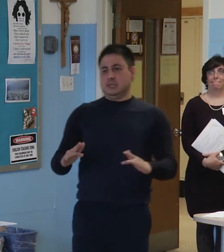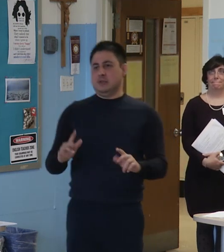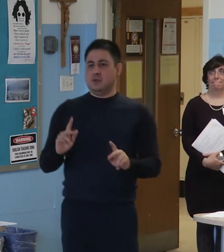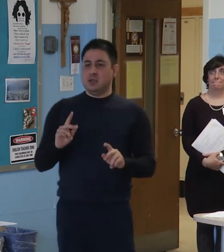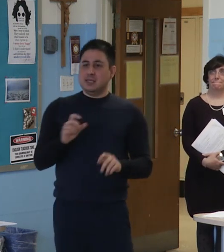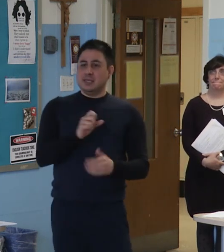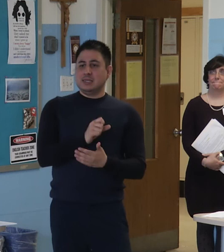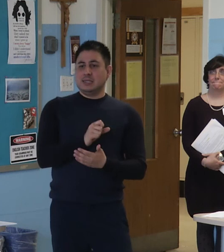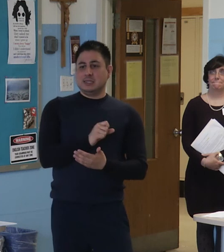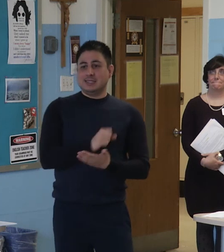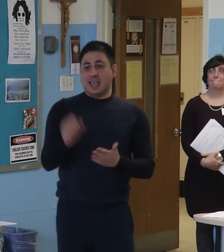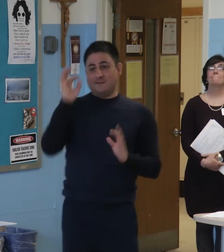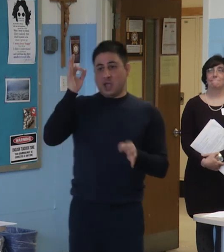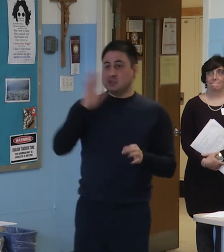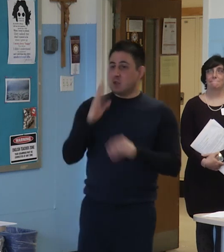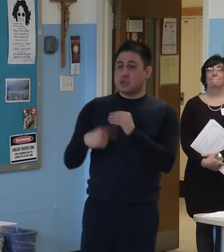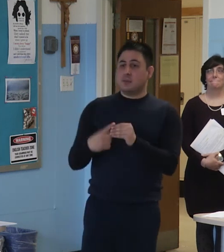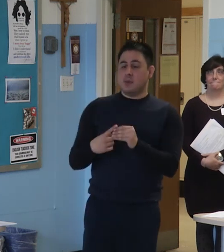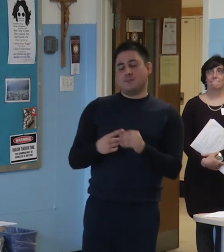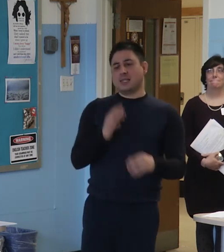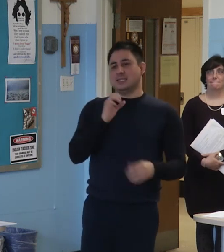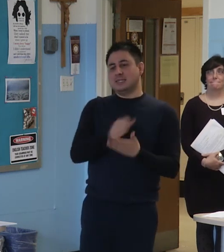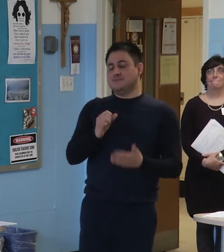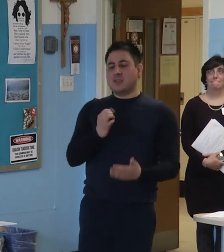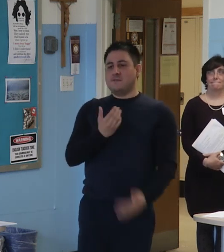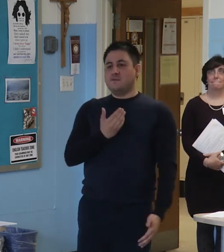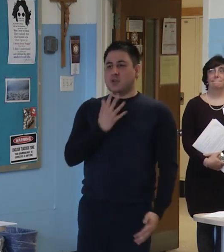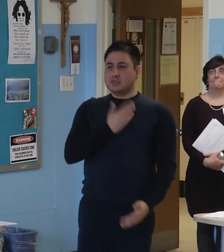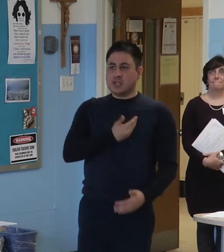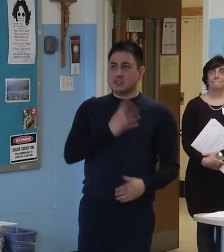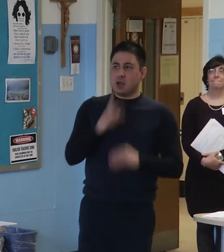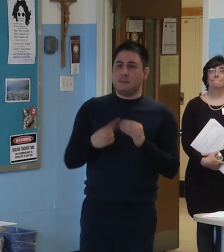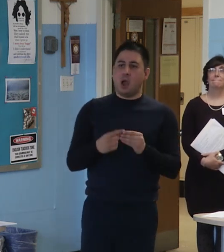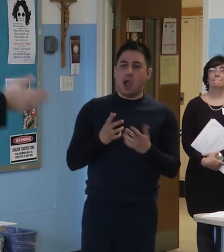talks about accompaniment. You know, I can think of ways, "oh I'm gonna go accompany